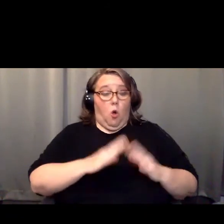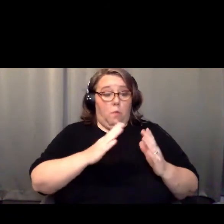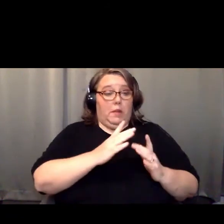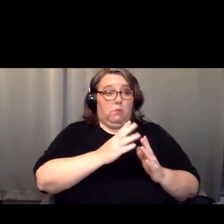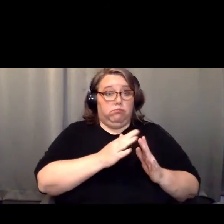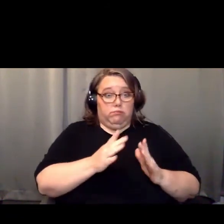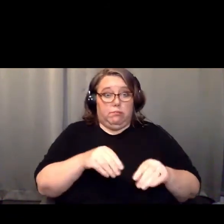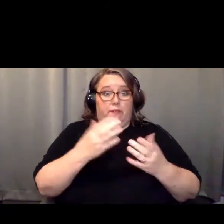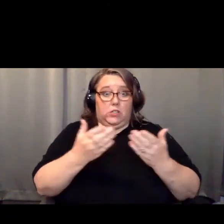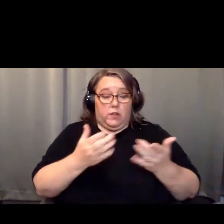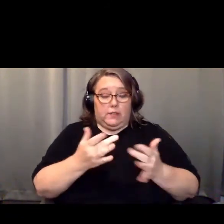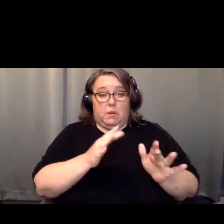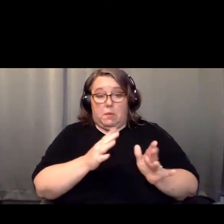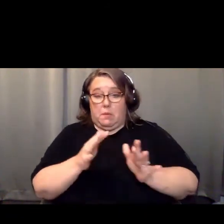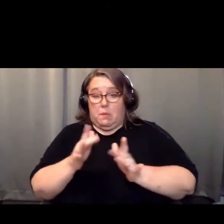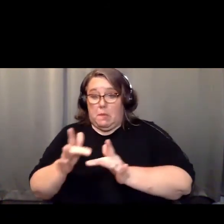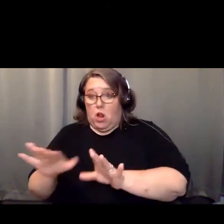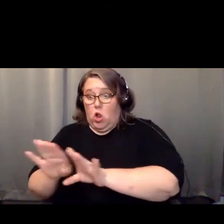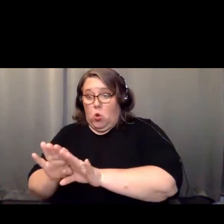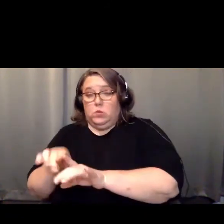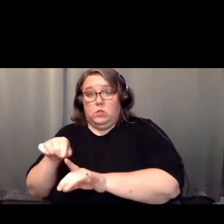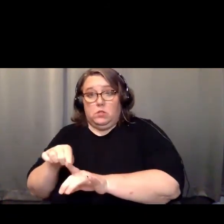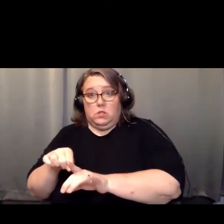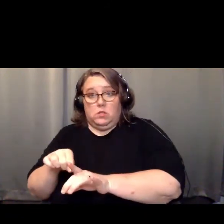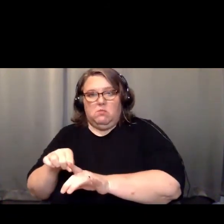For a case to be closed successfully through vocational rehabilitation,